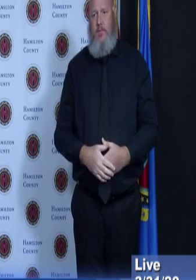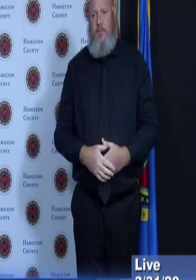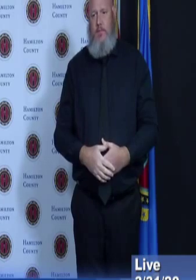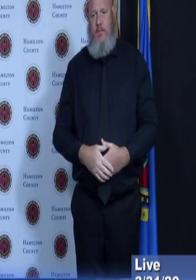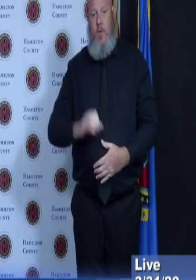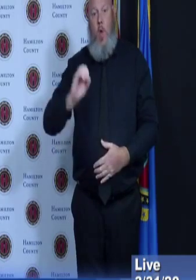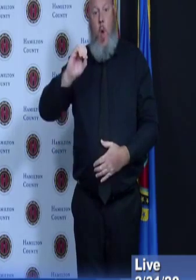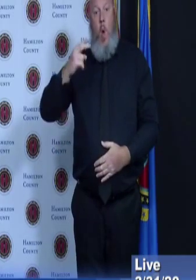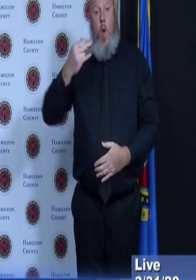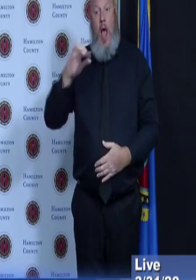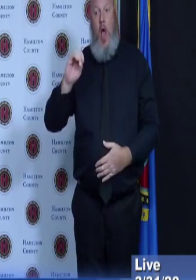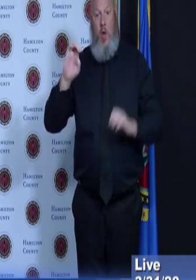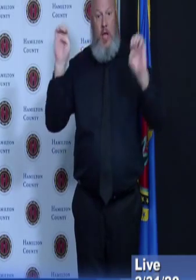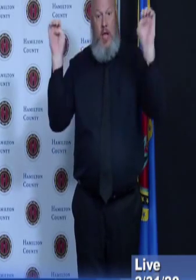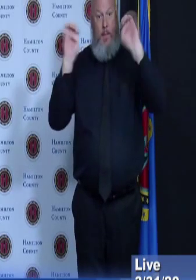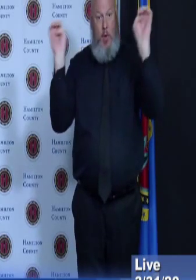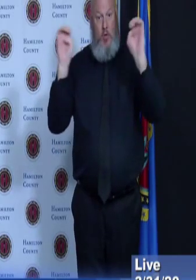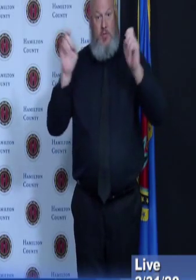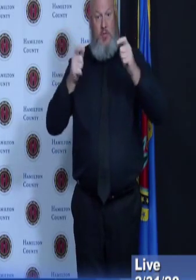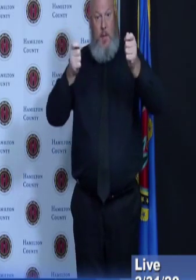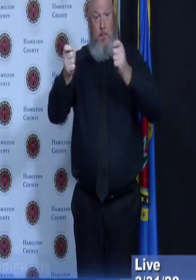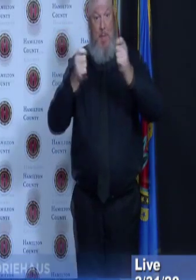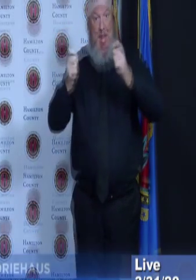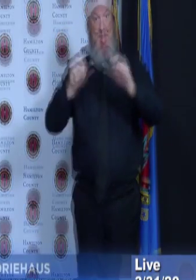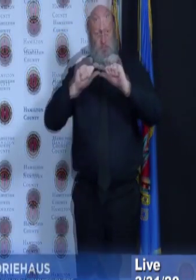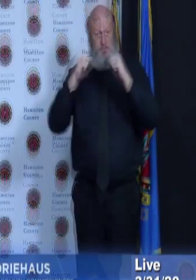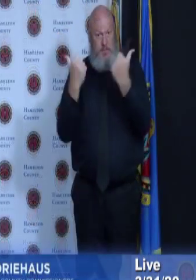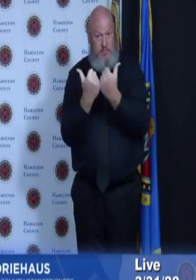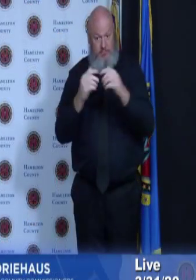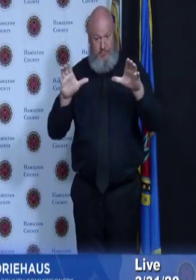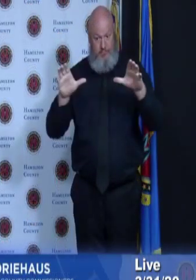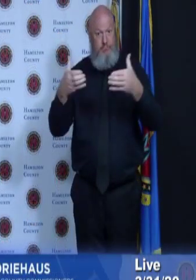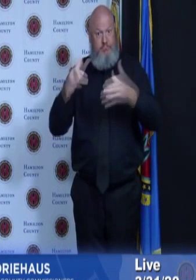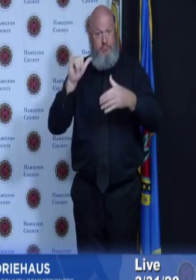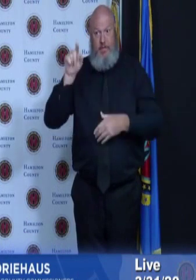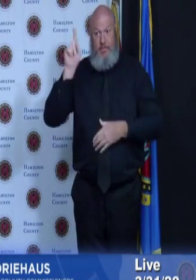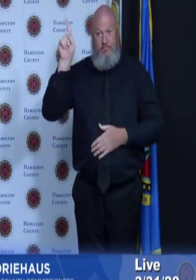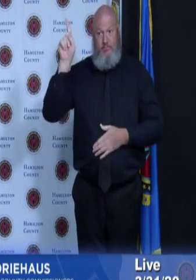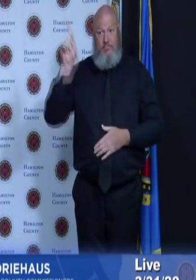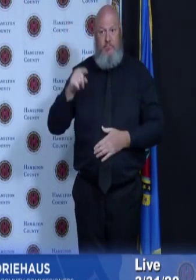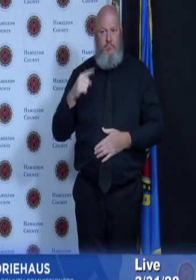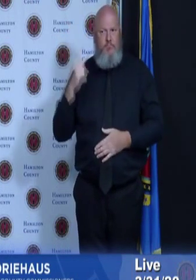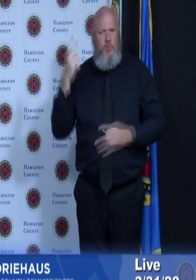information such as Social Security numbers to be clear the Ohio Emergency